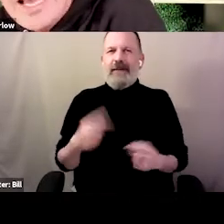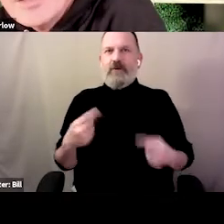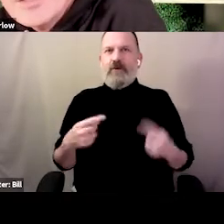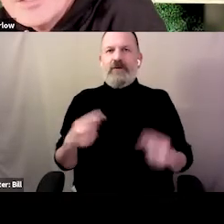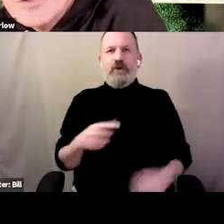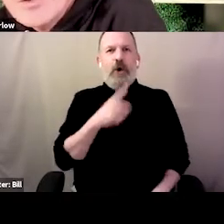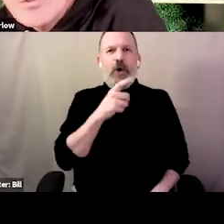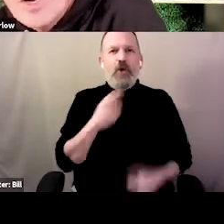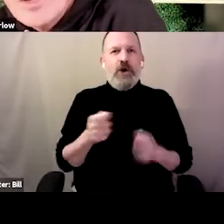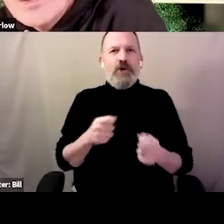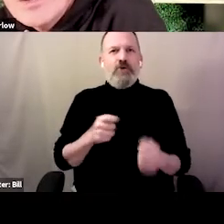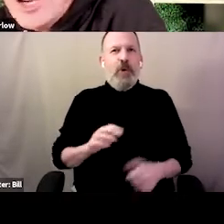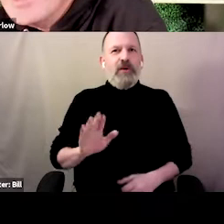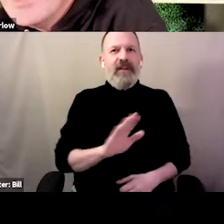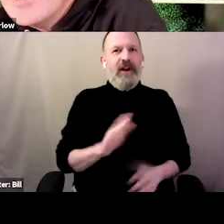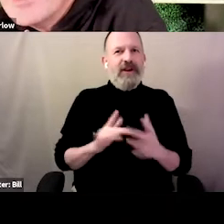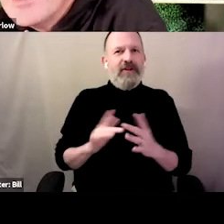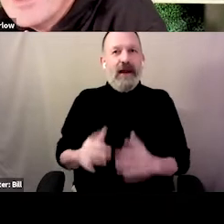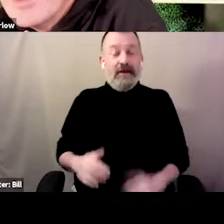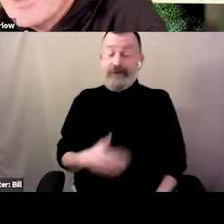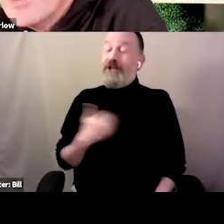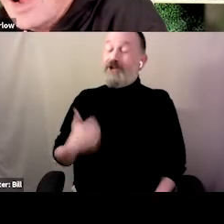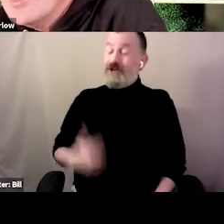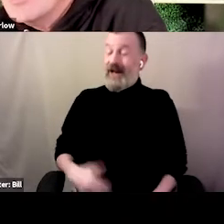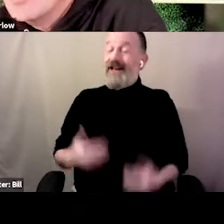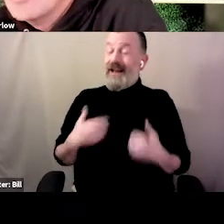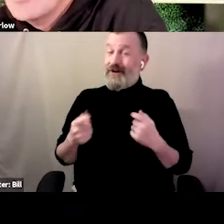CalebBarlow: Well, China does. I mean,